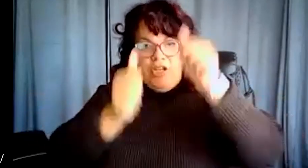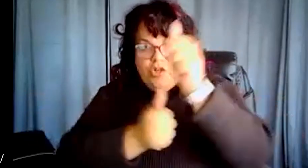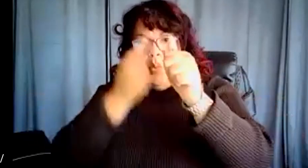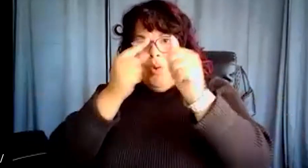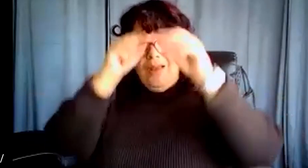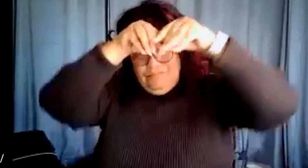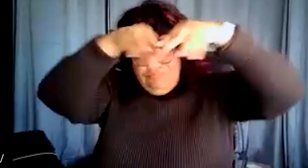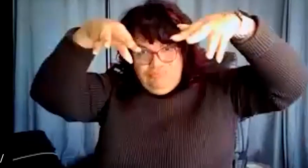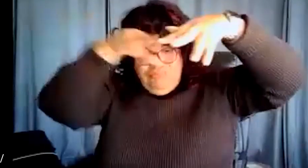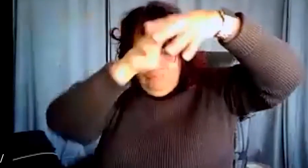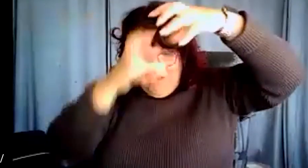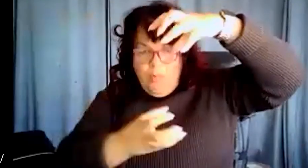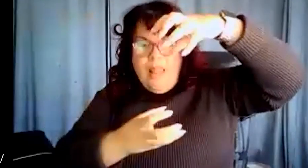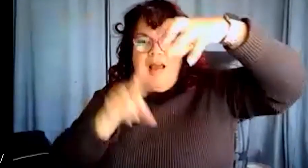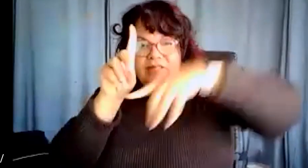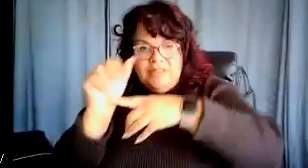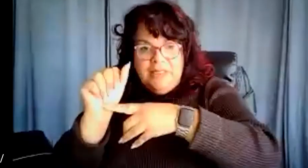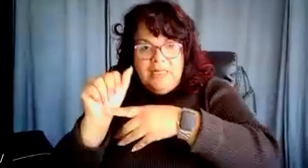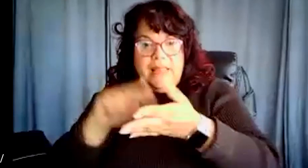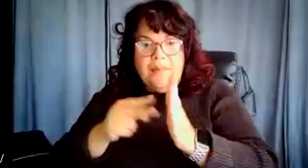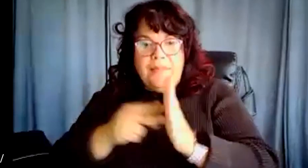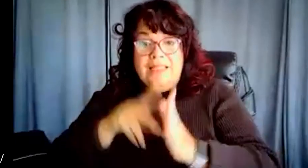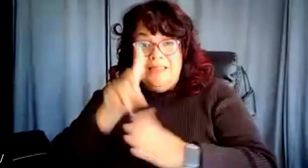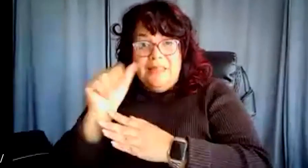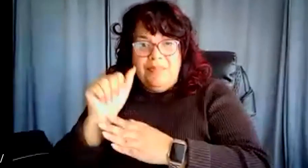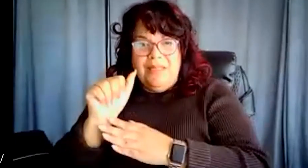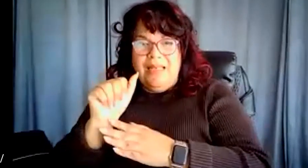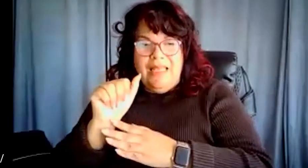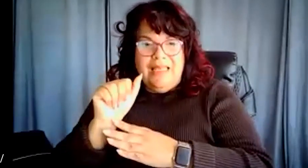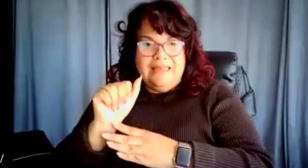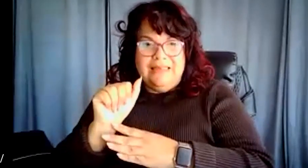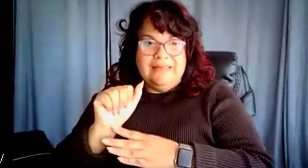to recognize that disability cuts across all identities.